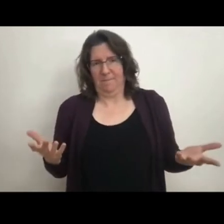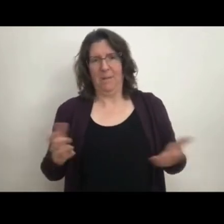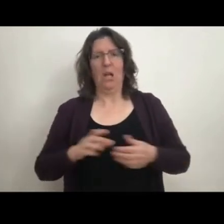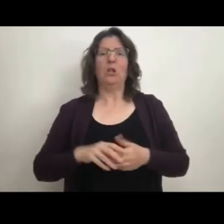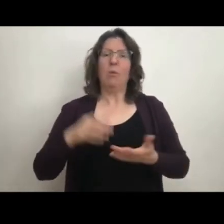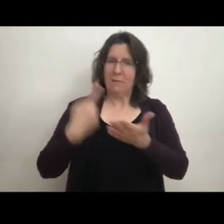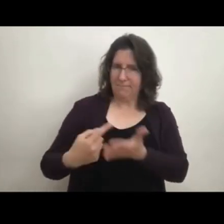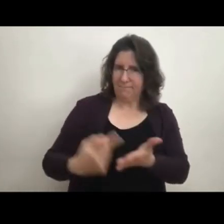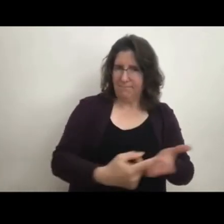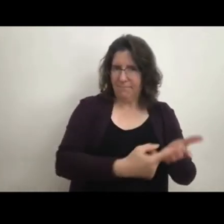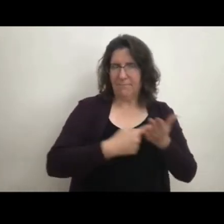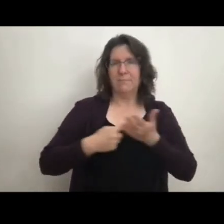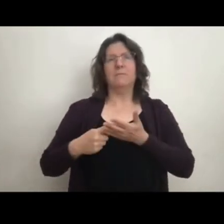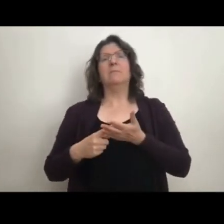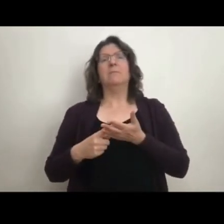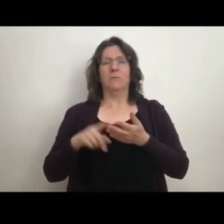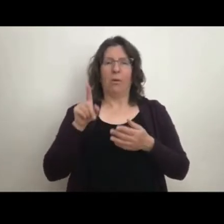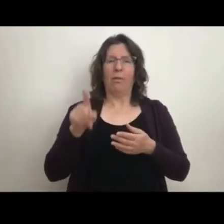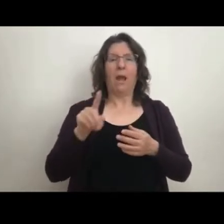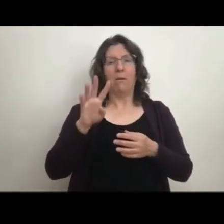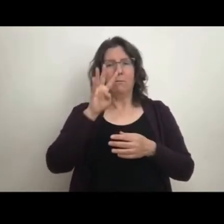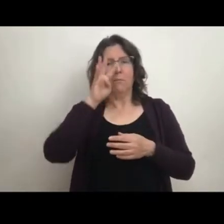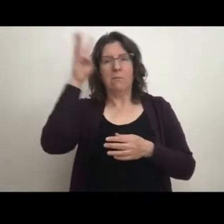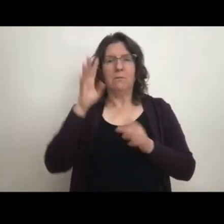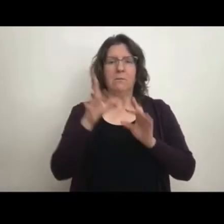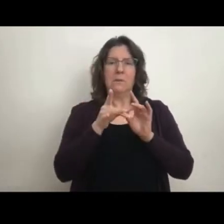Yet none of the students failed their vision test!